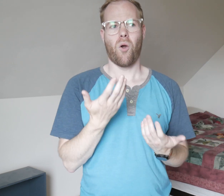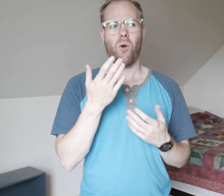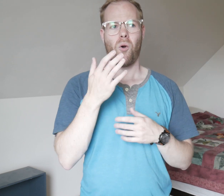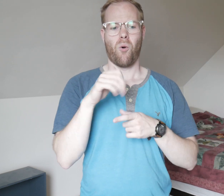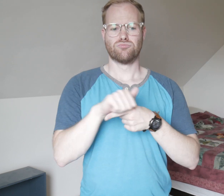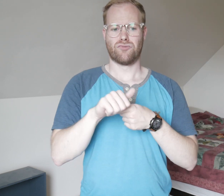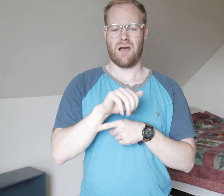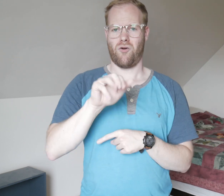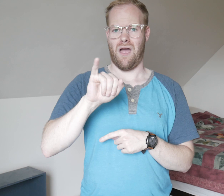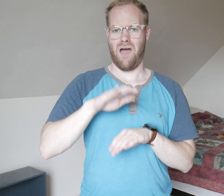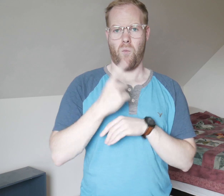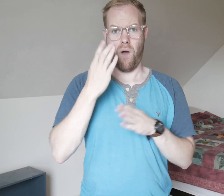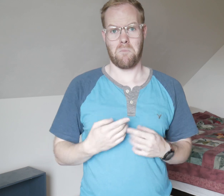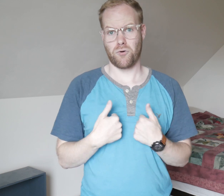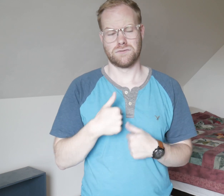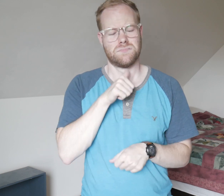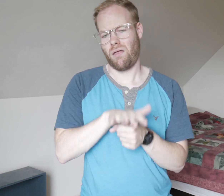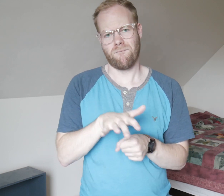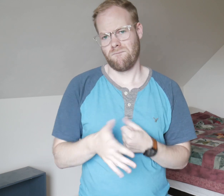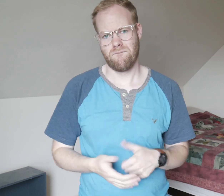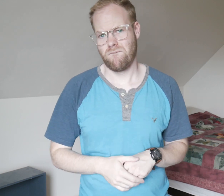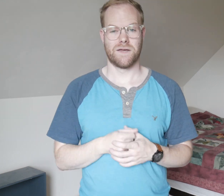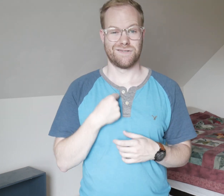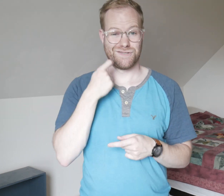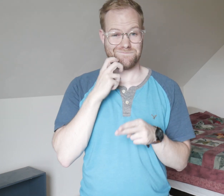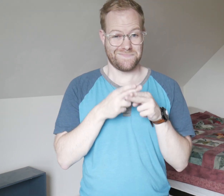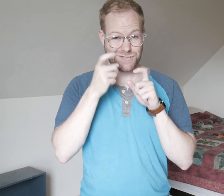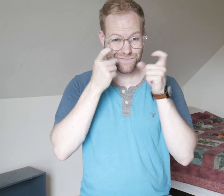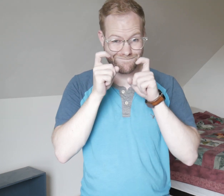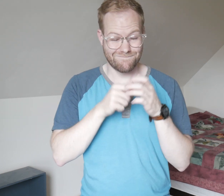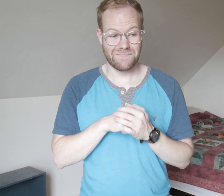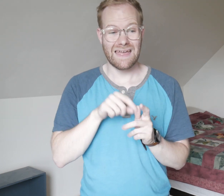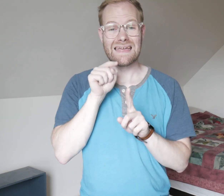So training your AI on one person is not enough. I just mentioned facial expressions.